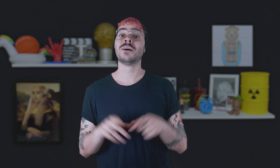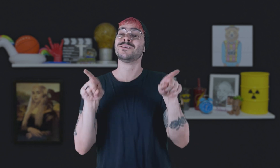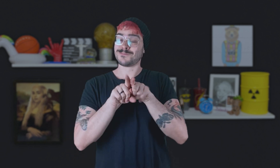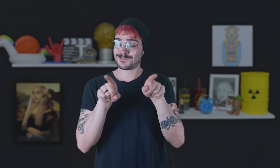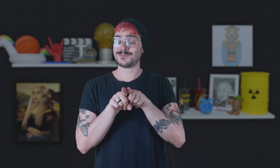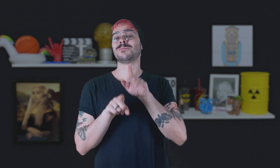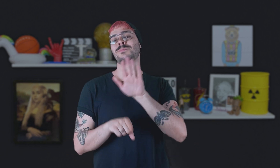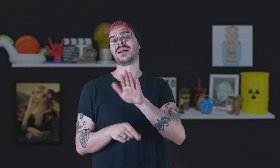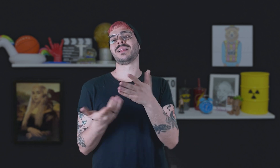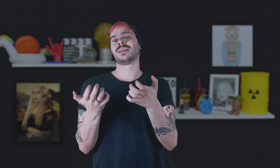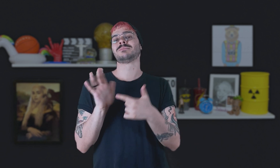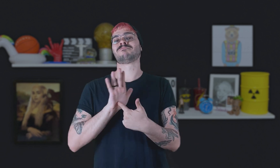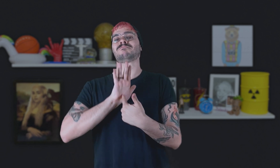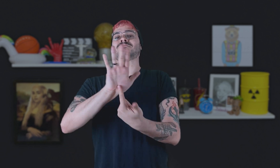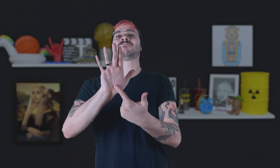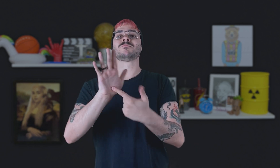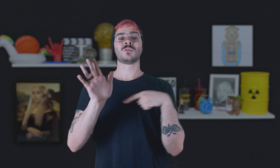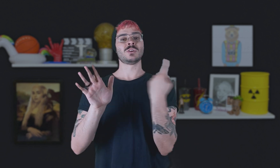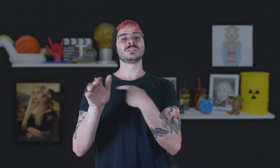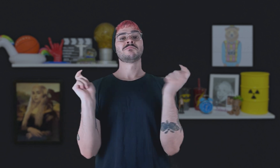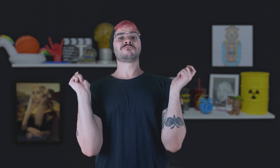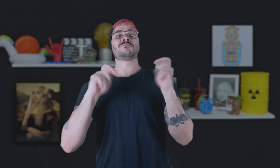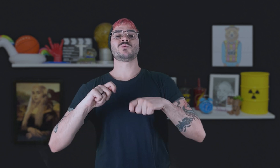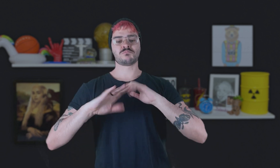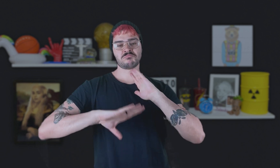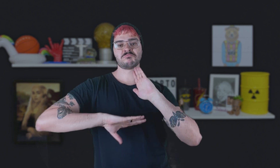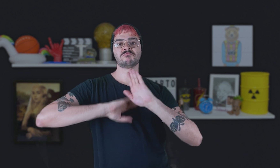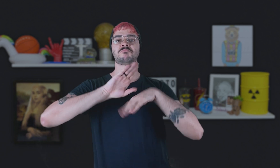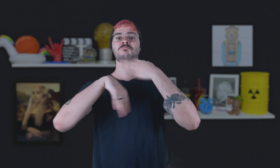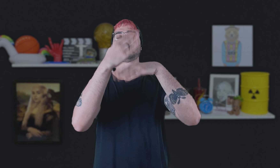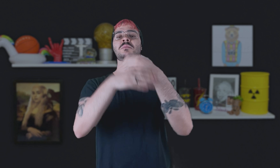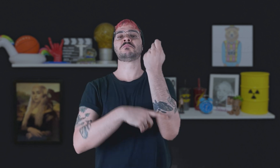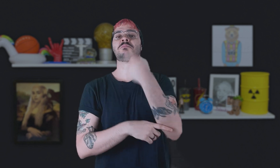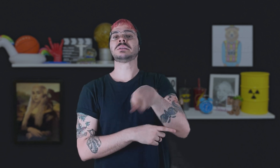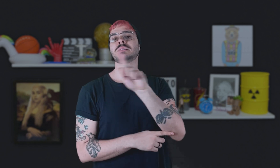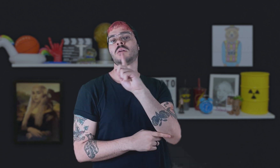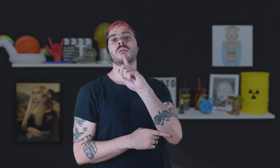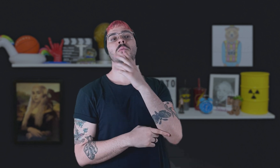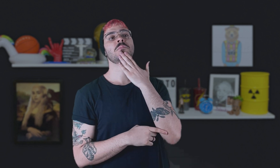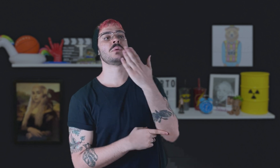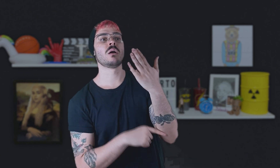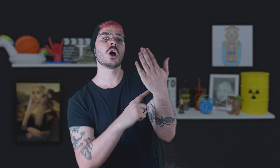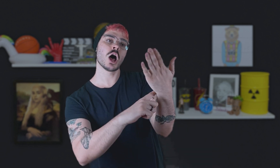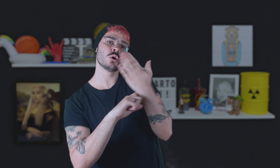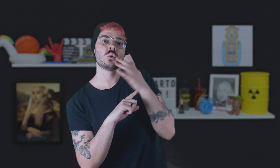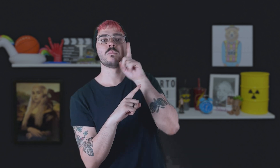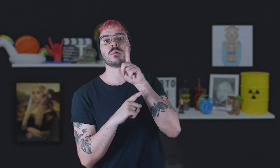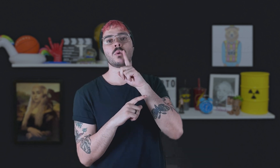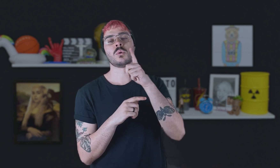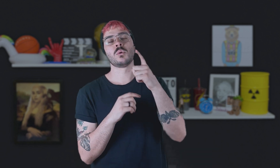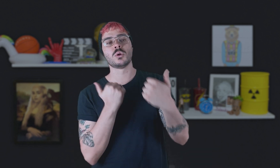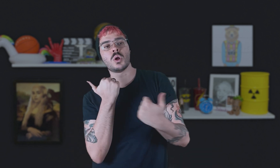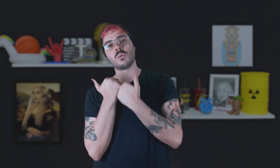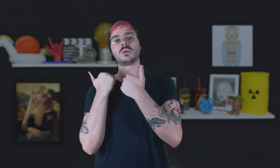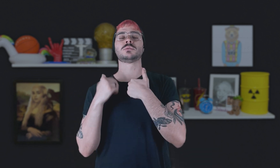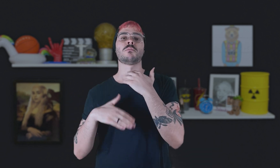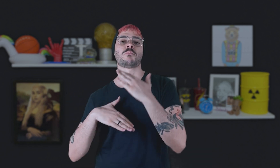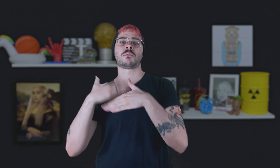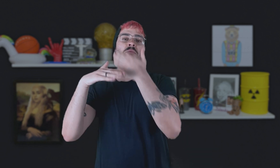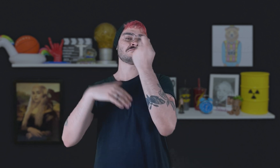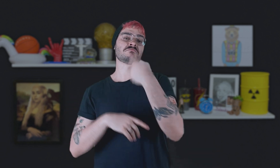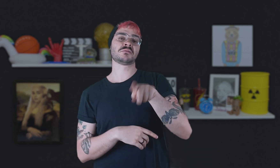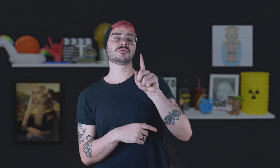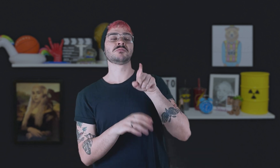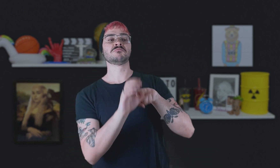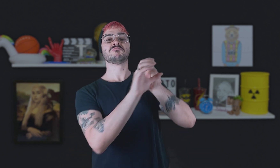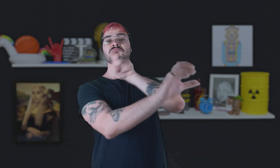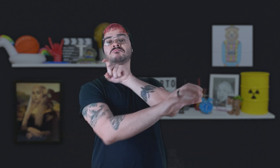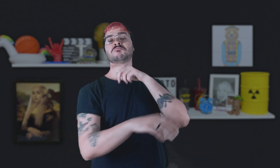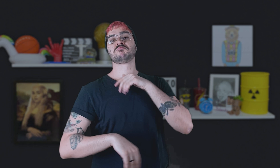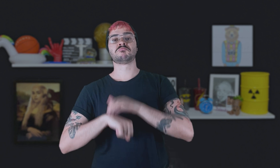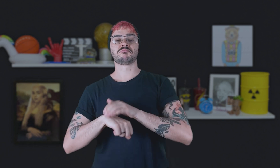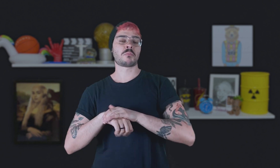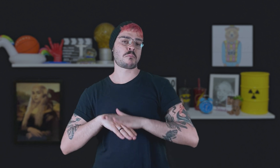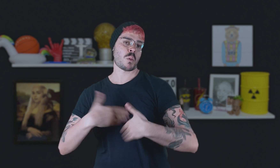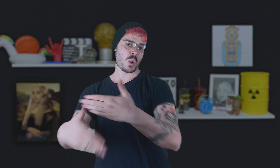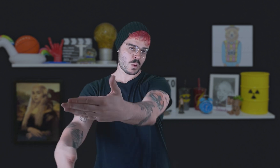but also wants to show that it is possible to create a bomb without US support.